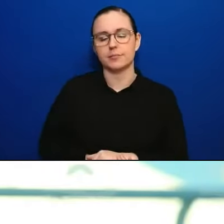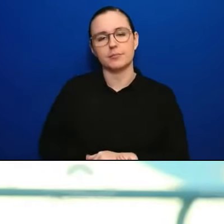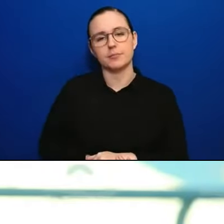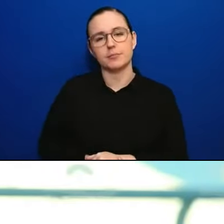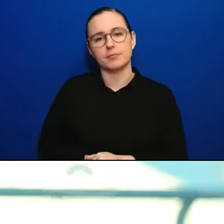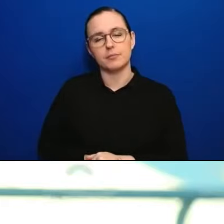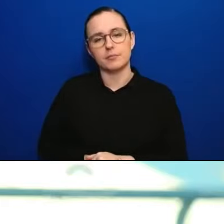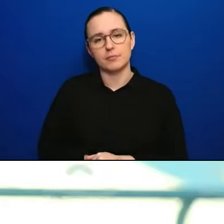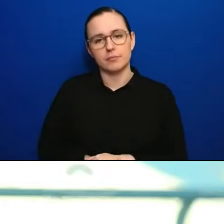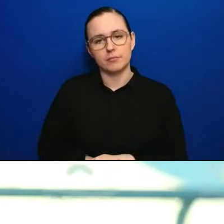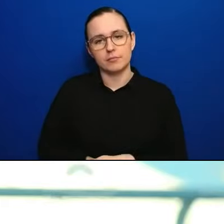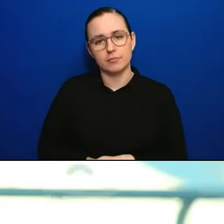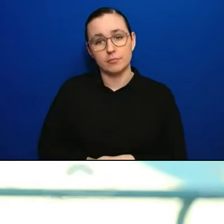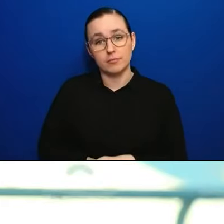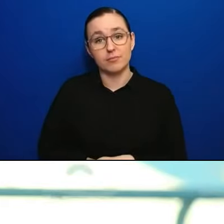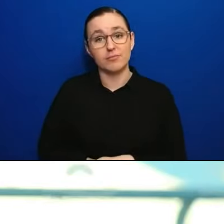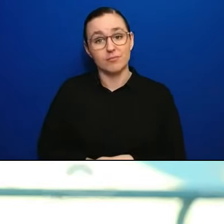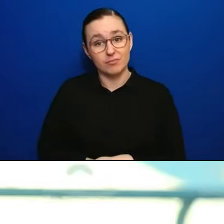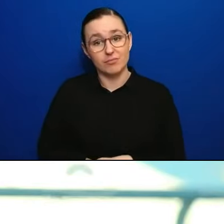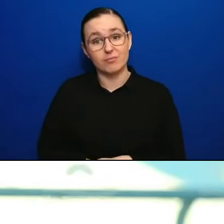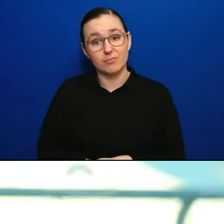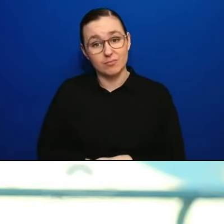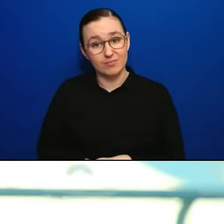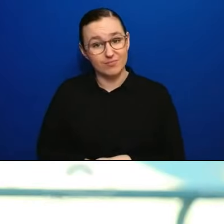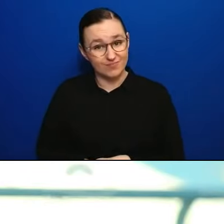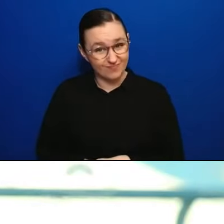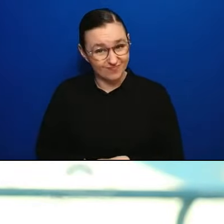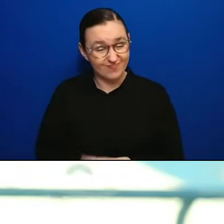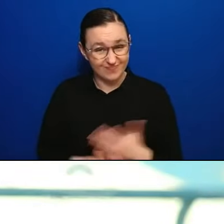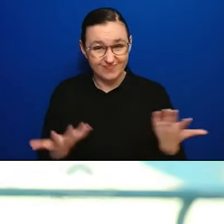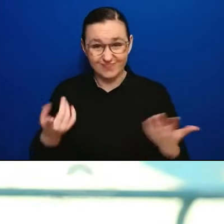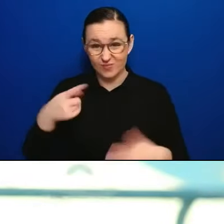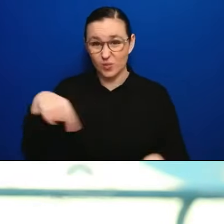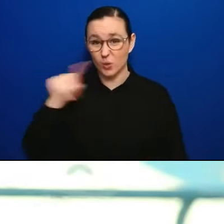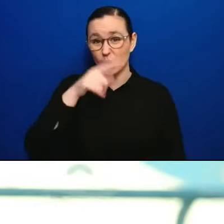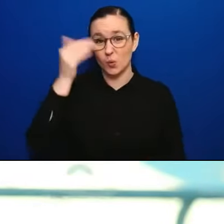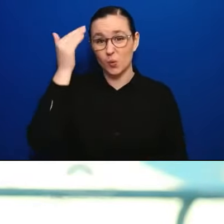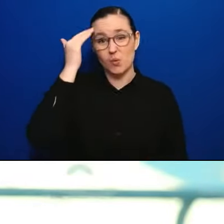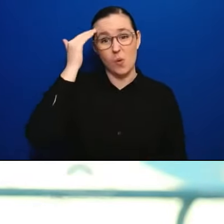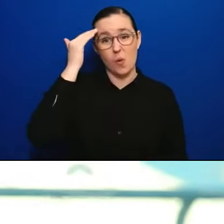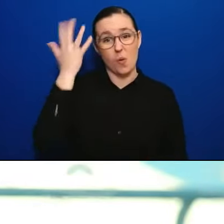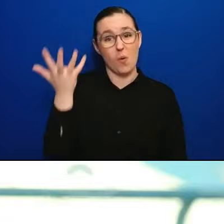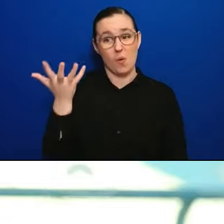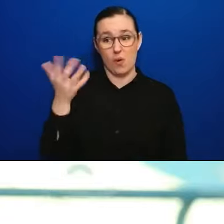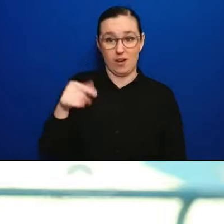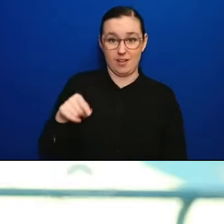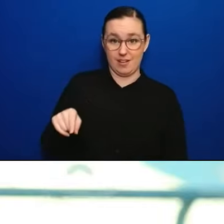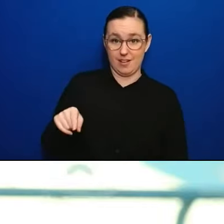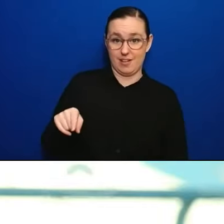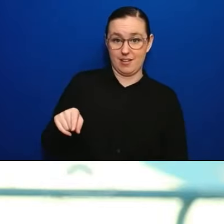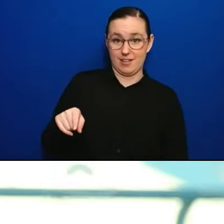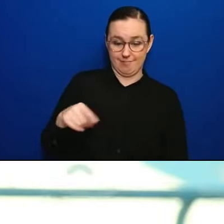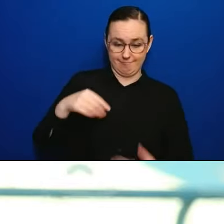expense like other travel climateclinic services that are provided.